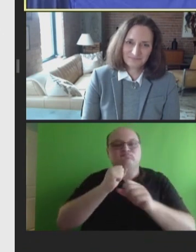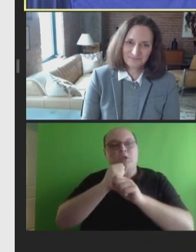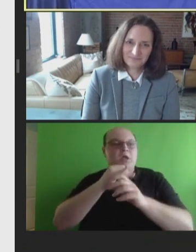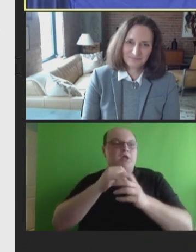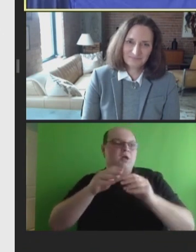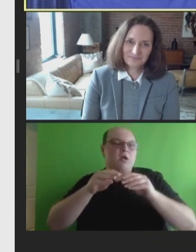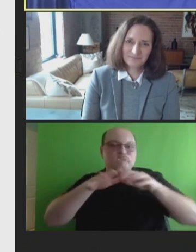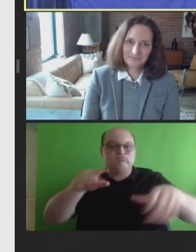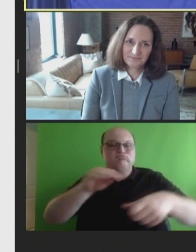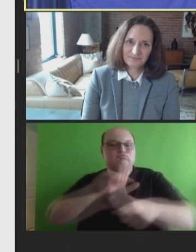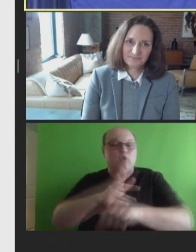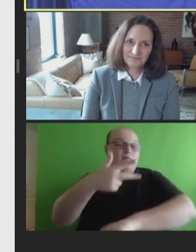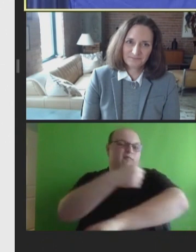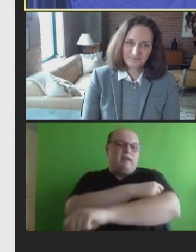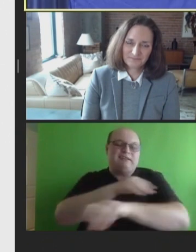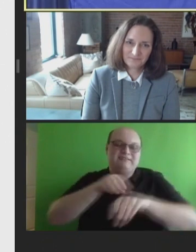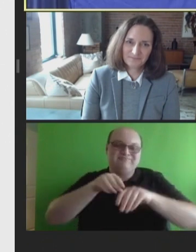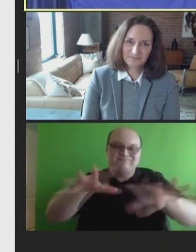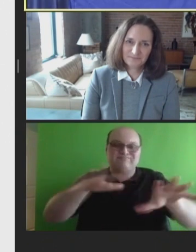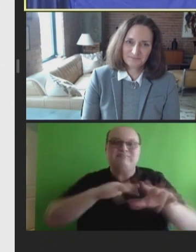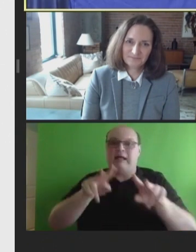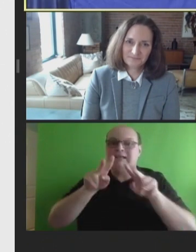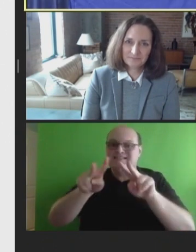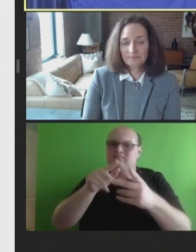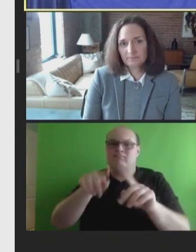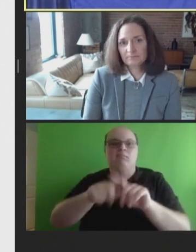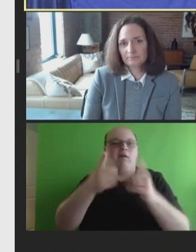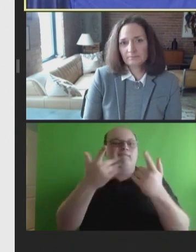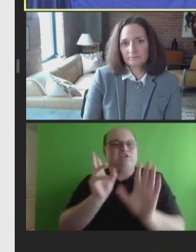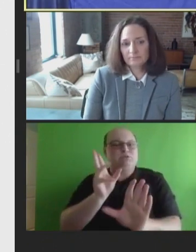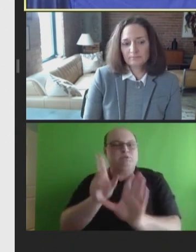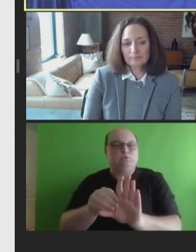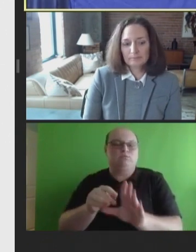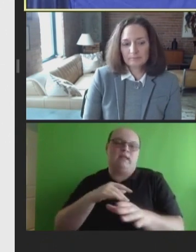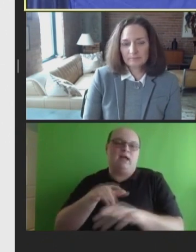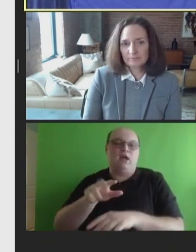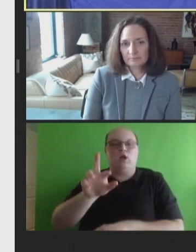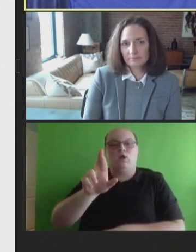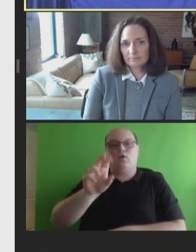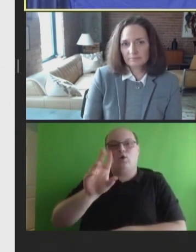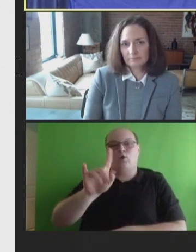COVID vaccine and the fact that that's included on the routine schedule now.